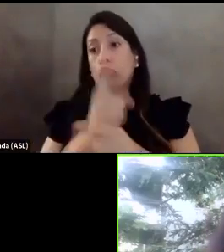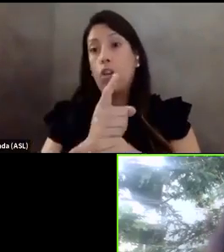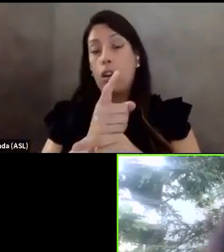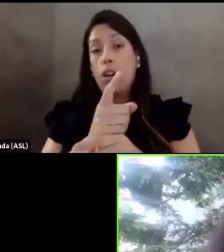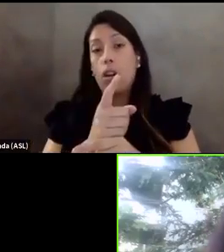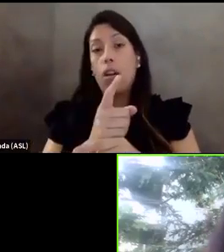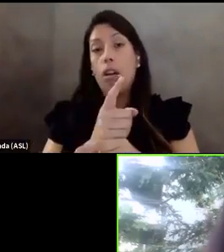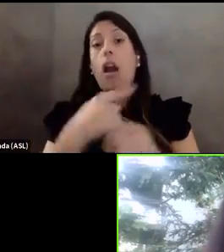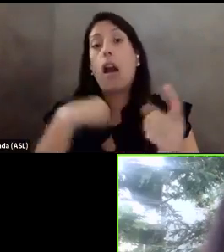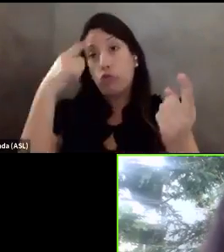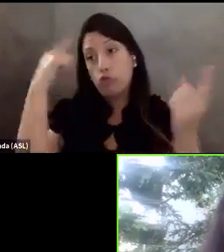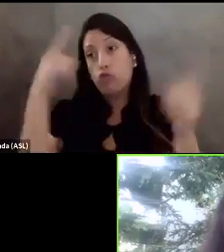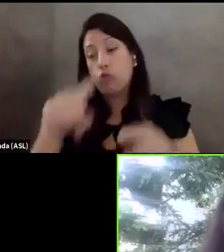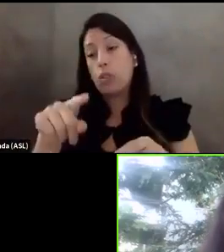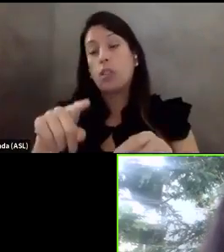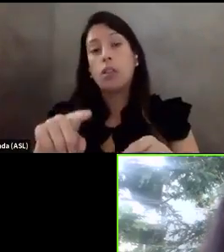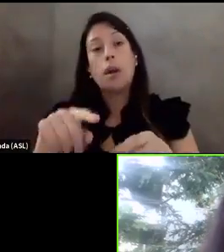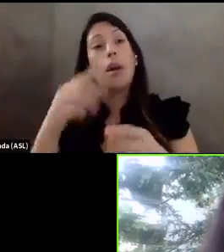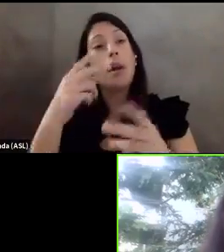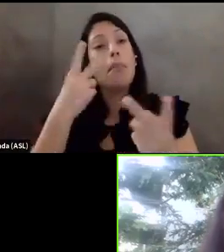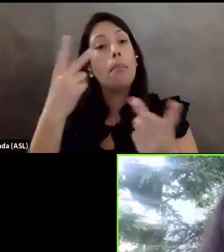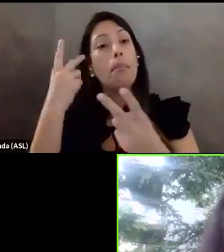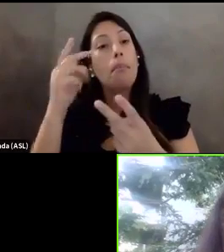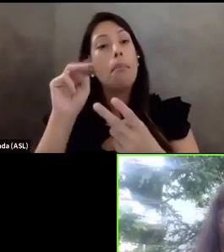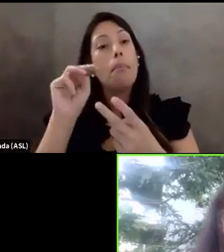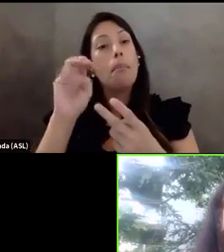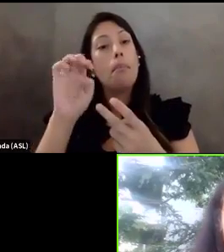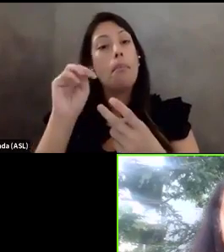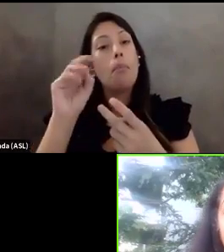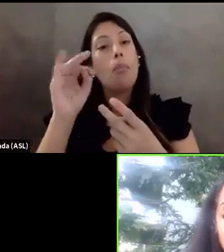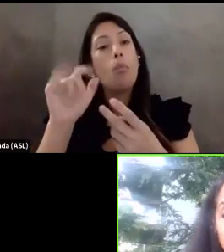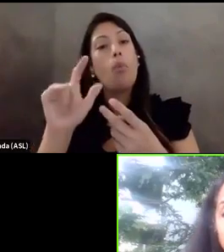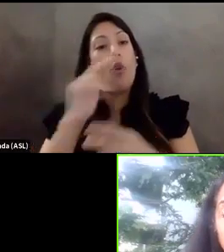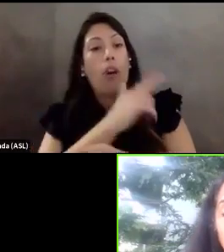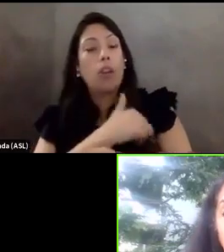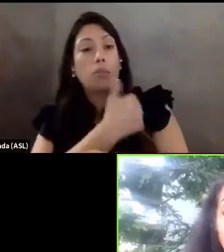at Memorial, for example, that the fact that they did have an outbreak among their